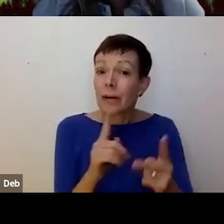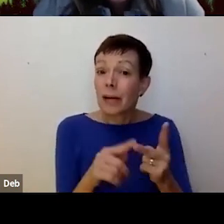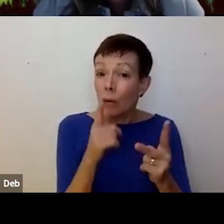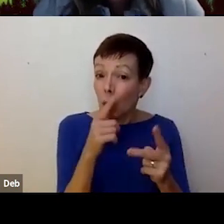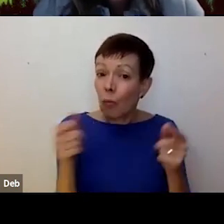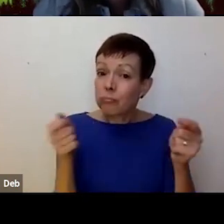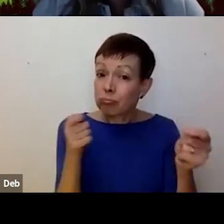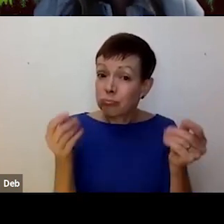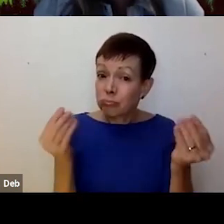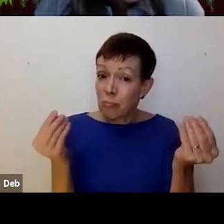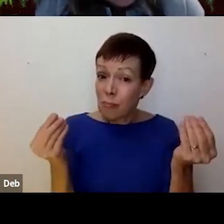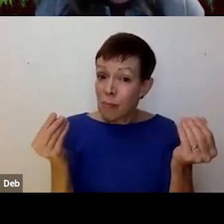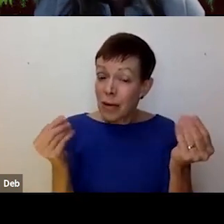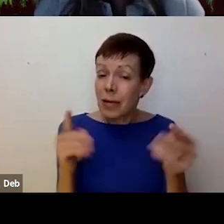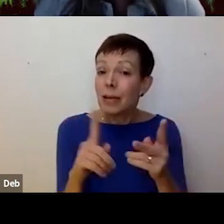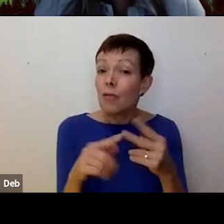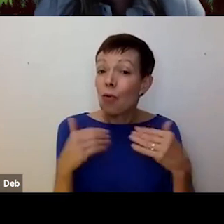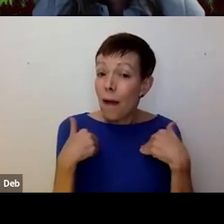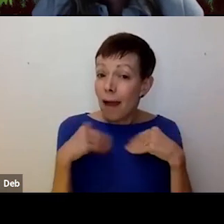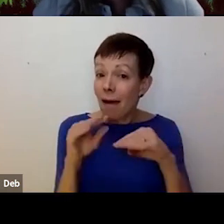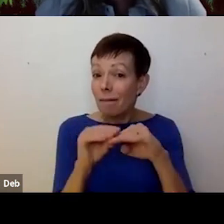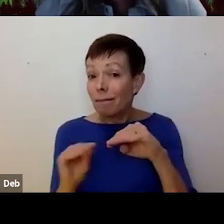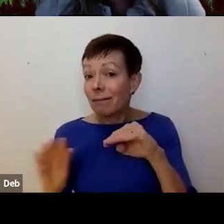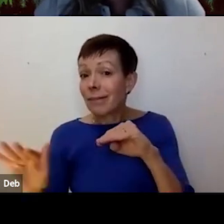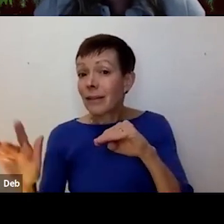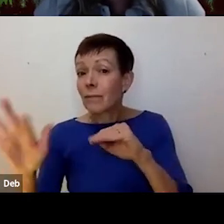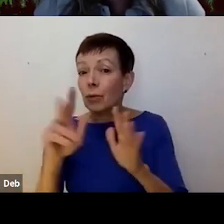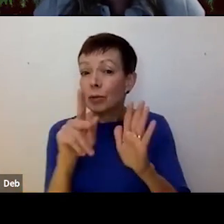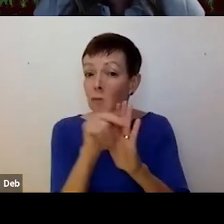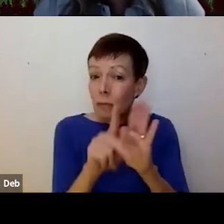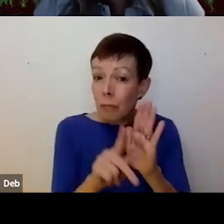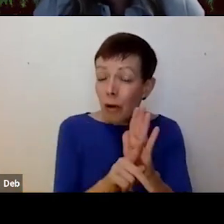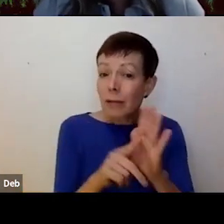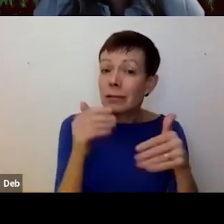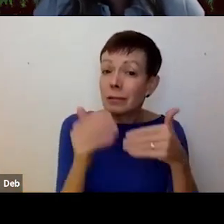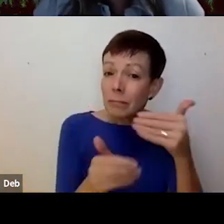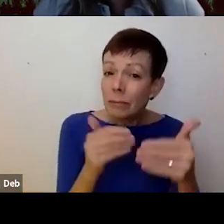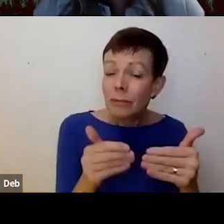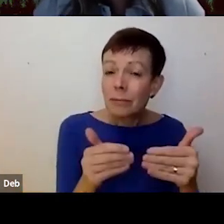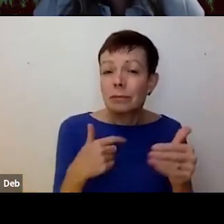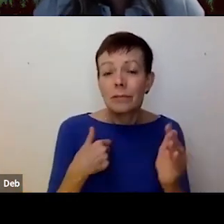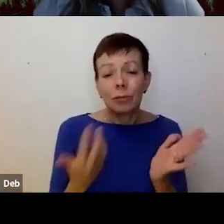hold influence and all of those other things. So, I again, iterate my thanks to all of you for